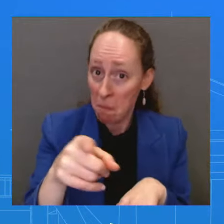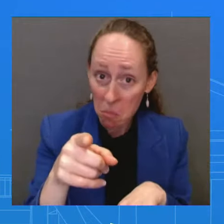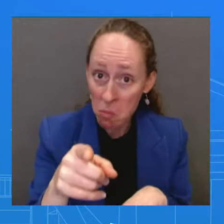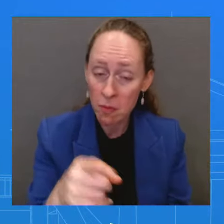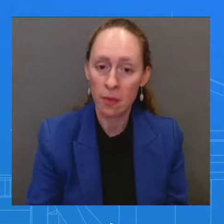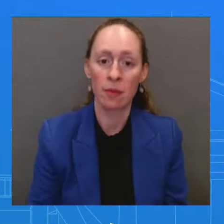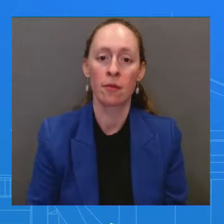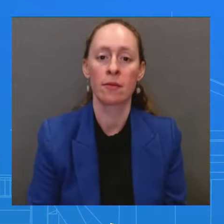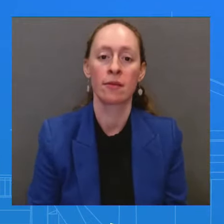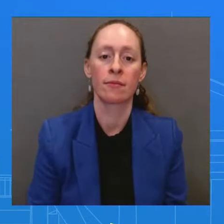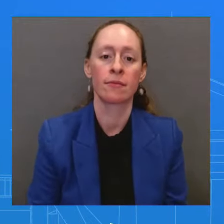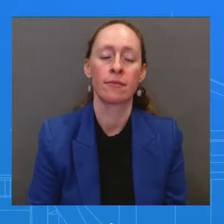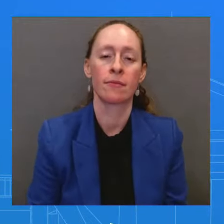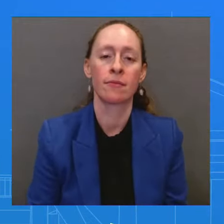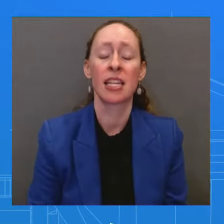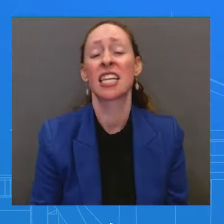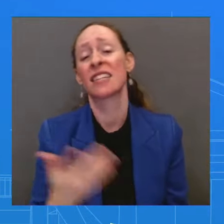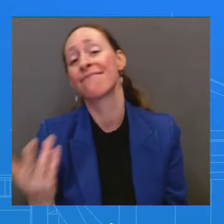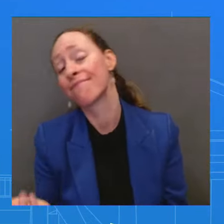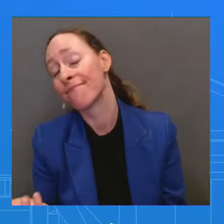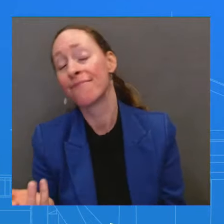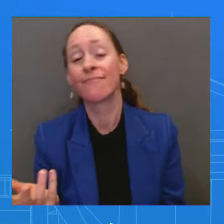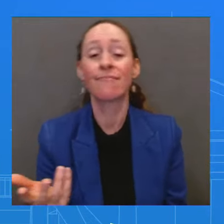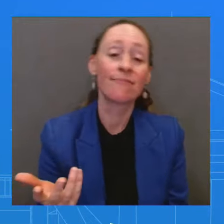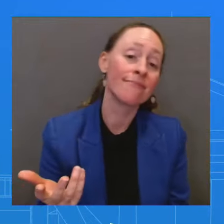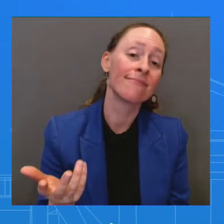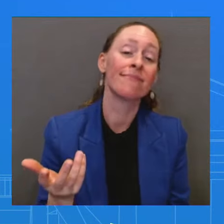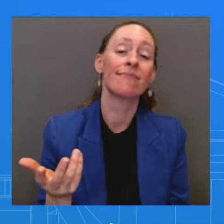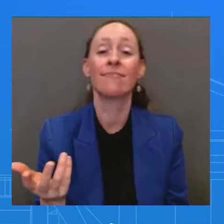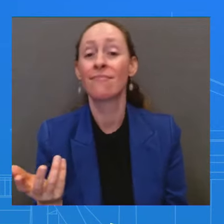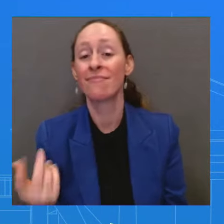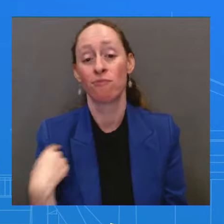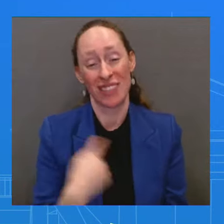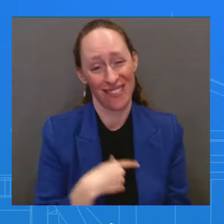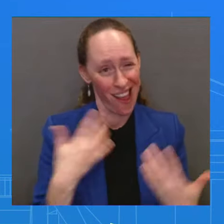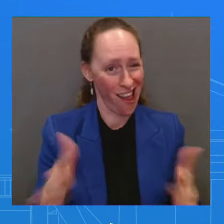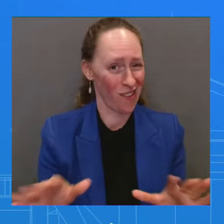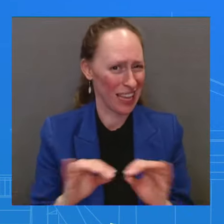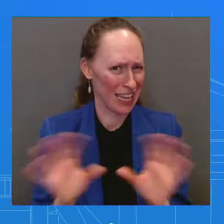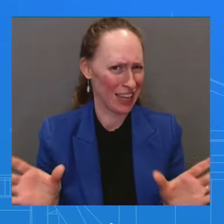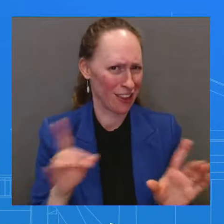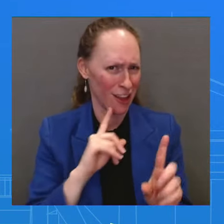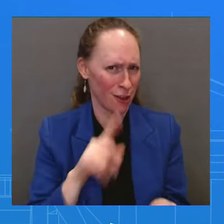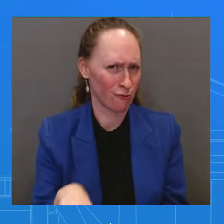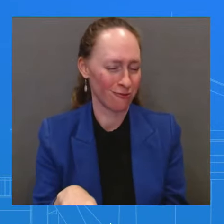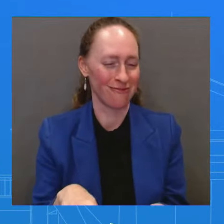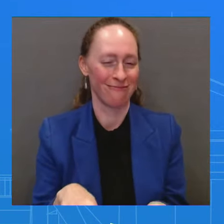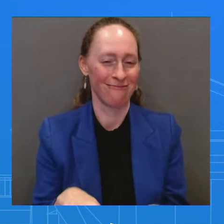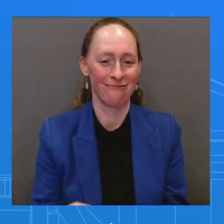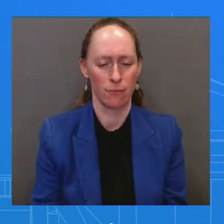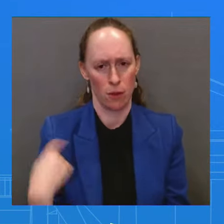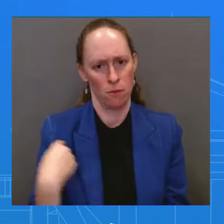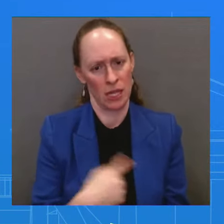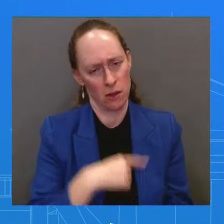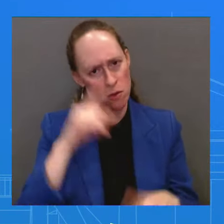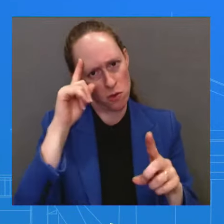in a bipartisan way. We continue to hear from both parties, saying that they want to do this. And so, that's what we want to see: